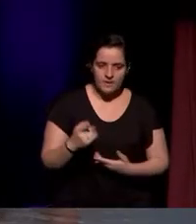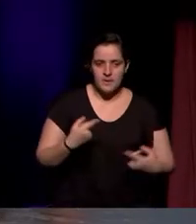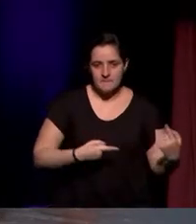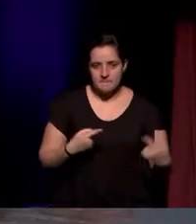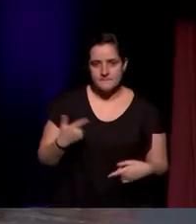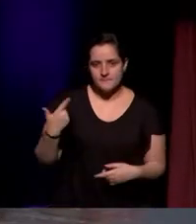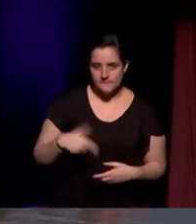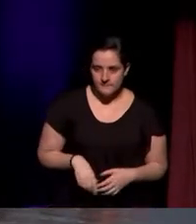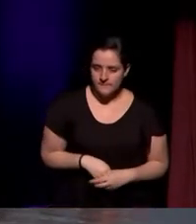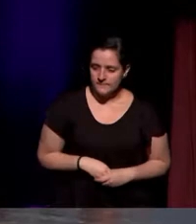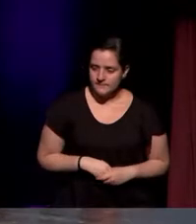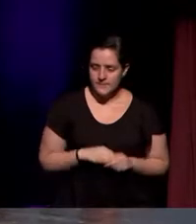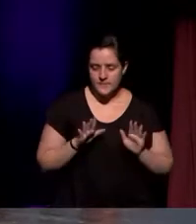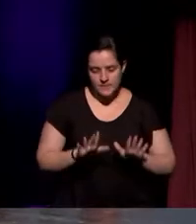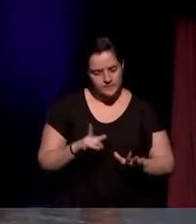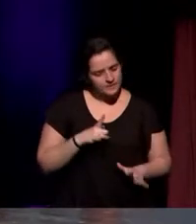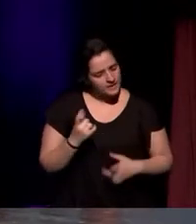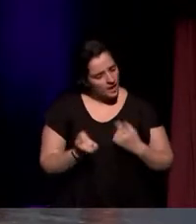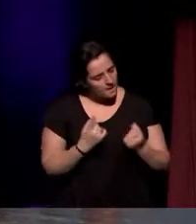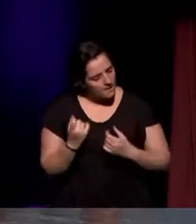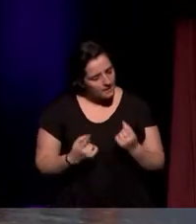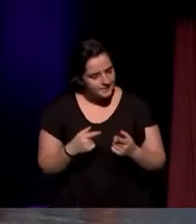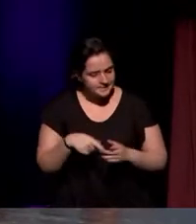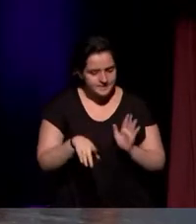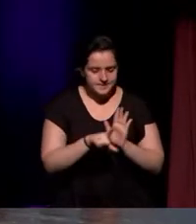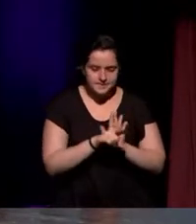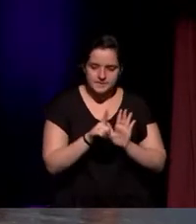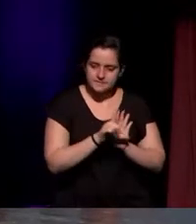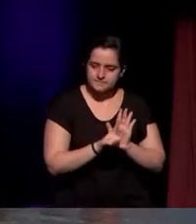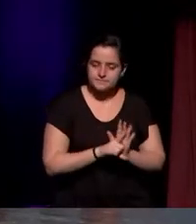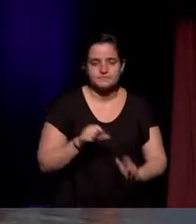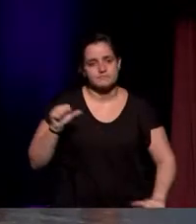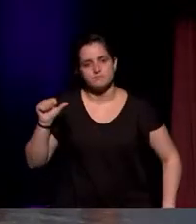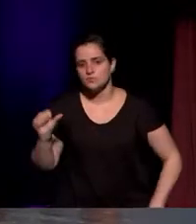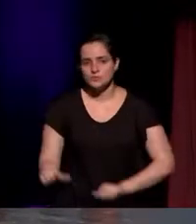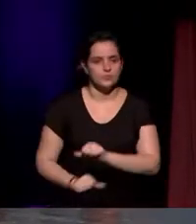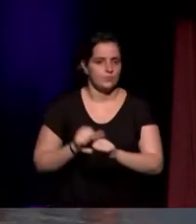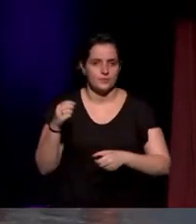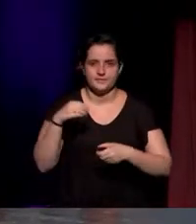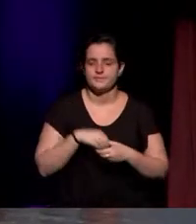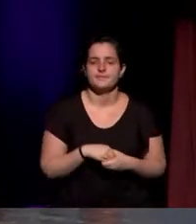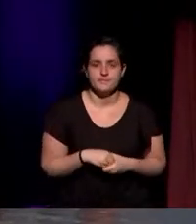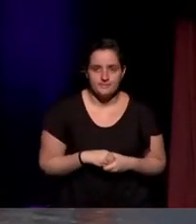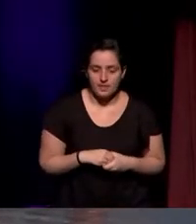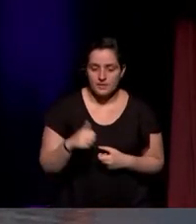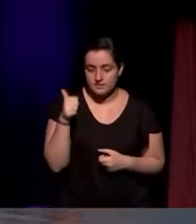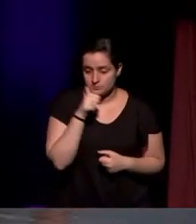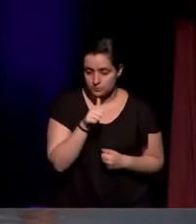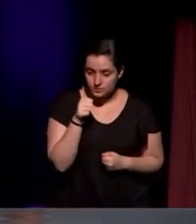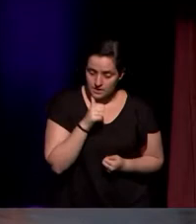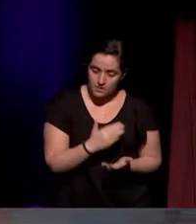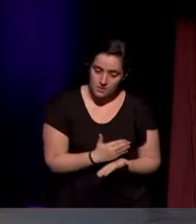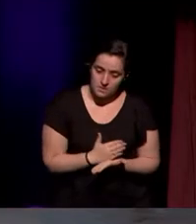and something in Egyptian law changes, the woman at least happens to be heard,